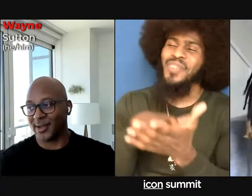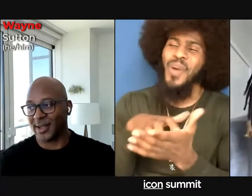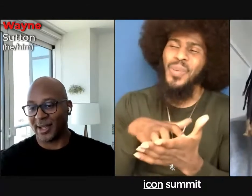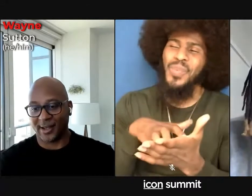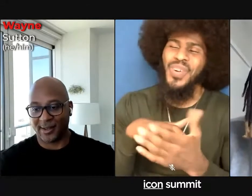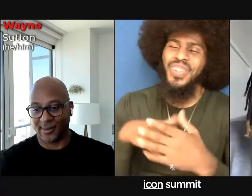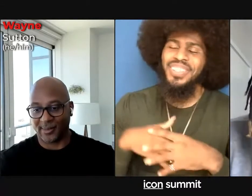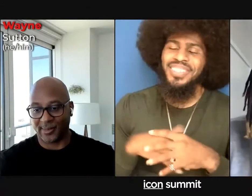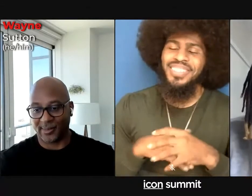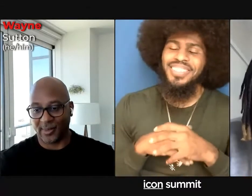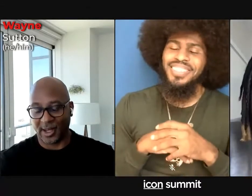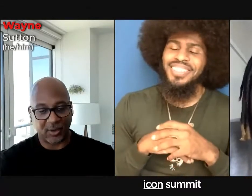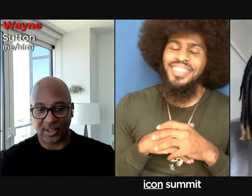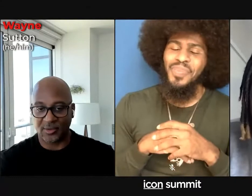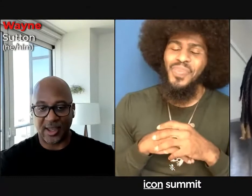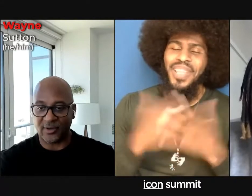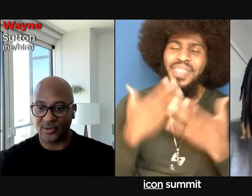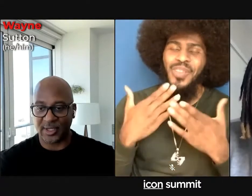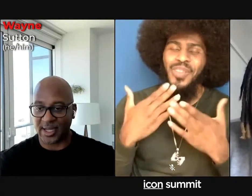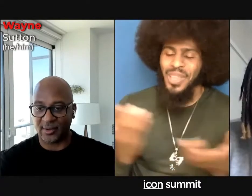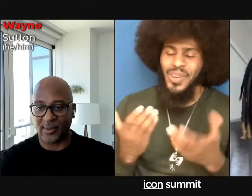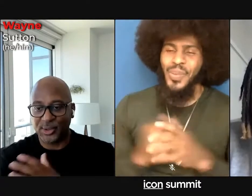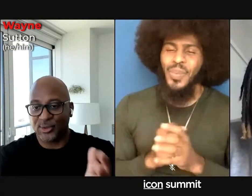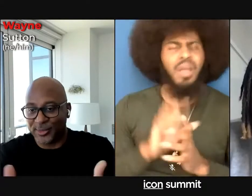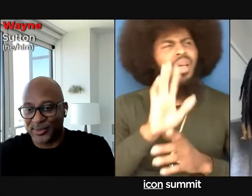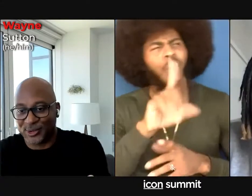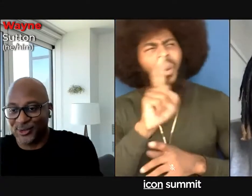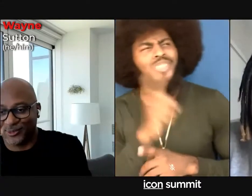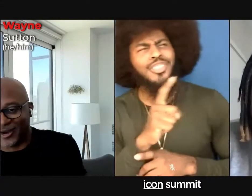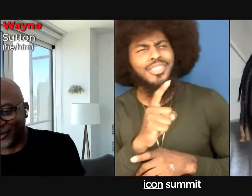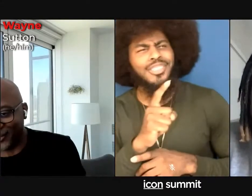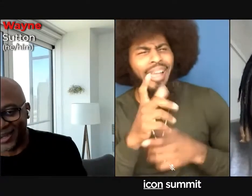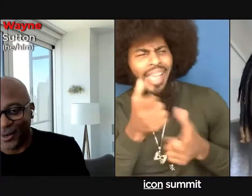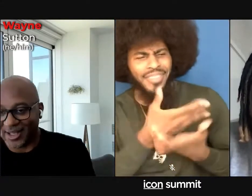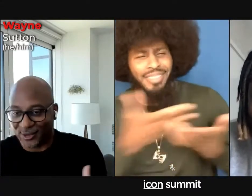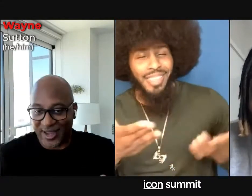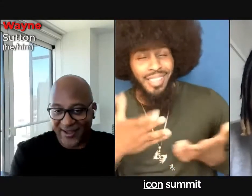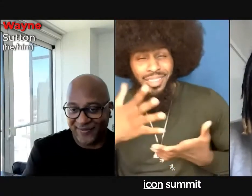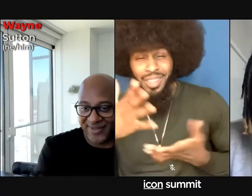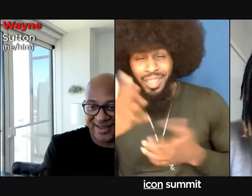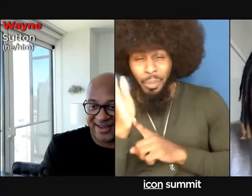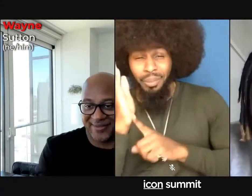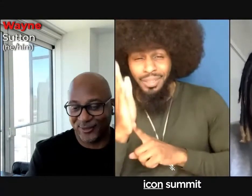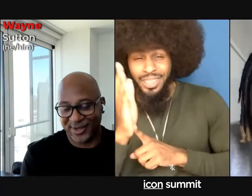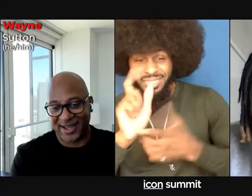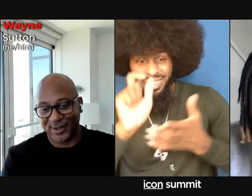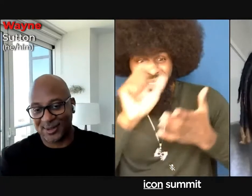Do you have all this written down? I'm sure you have. Do you have like everything written down?